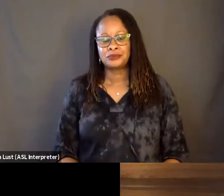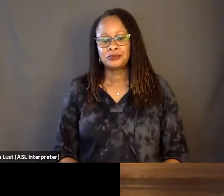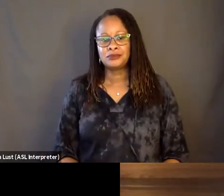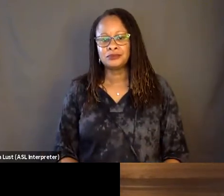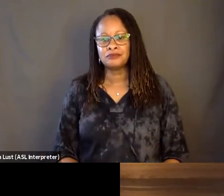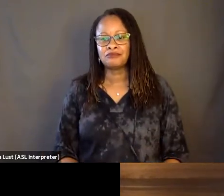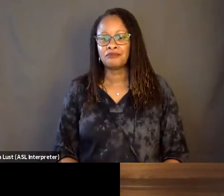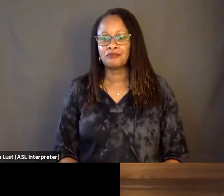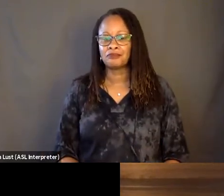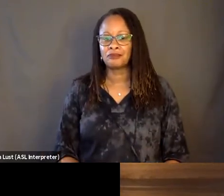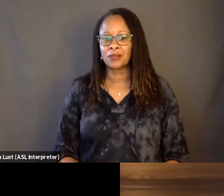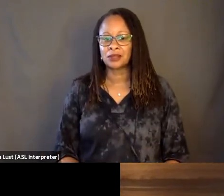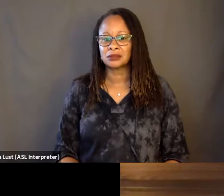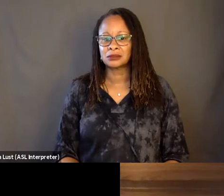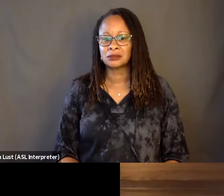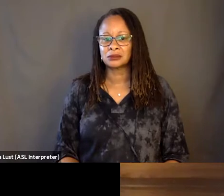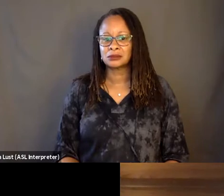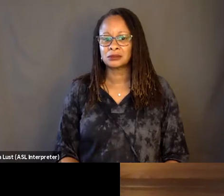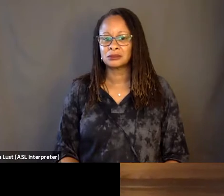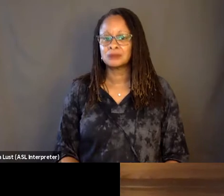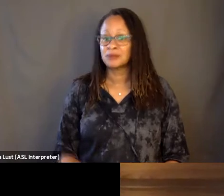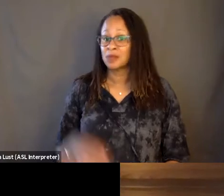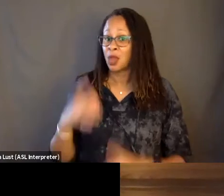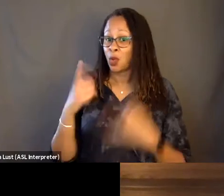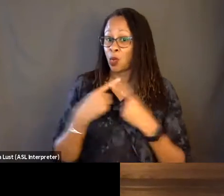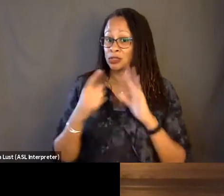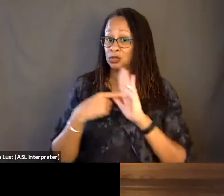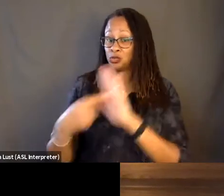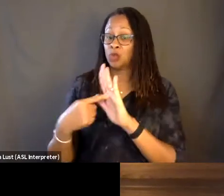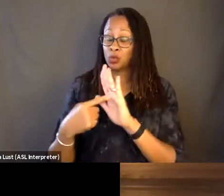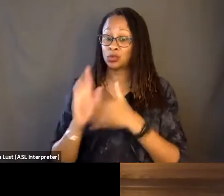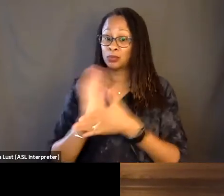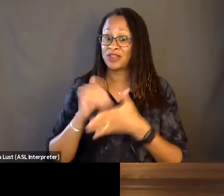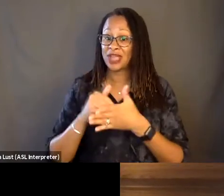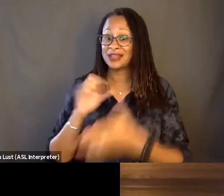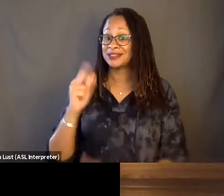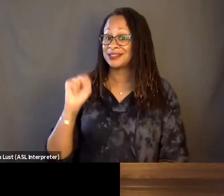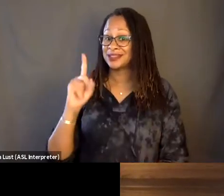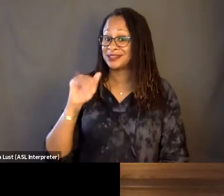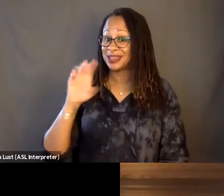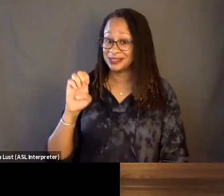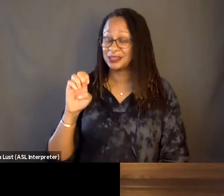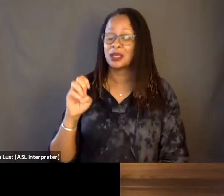part of the goal there was to find a distributor. And I understand that a lot of the big studio